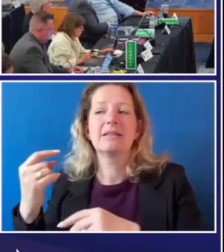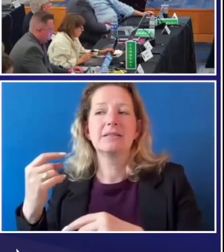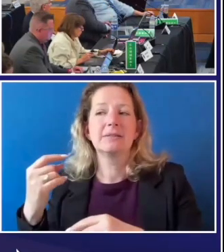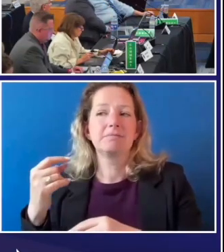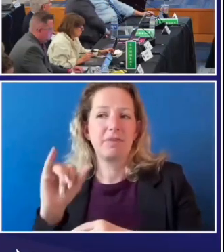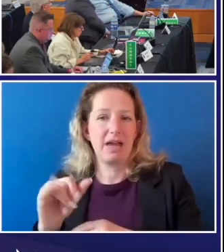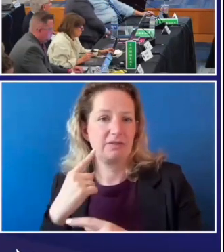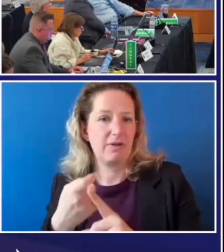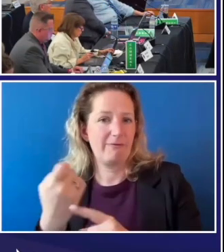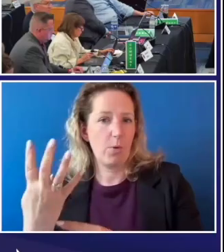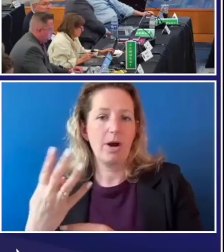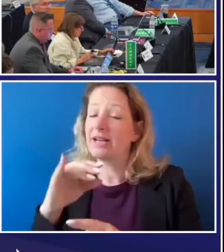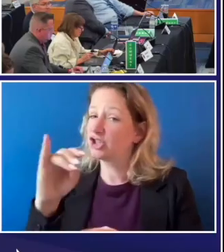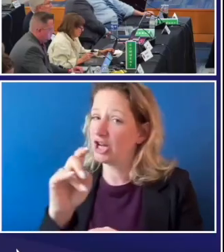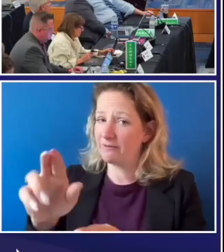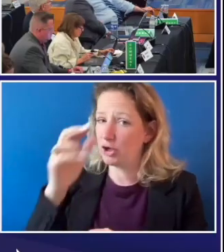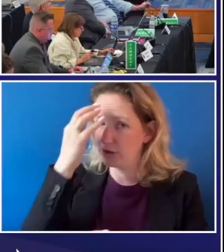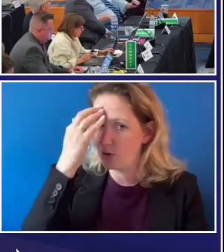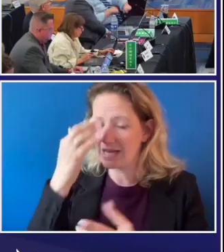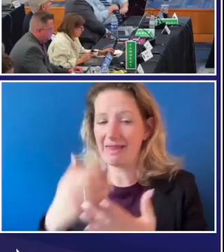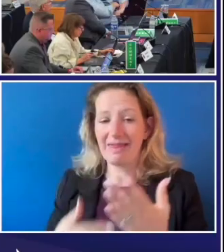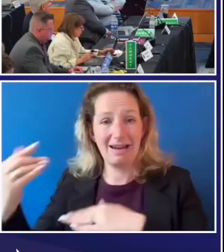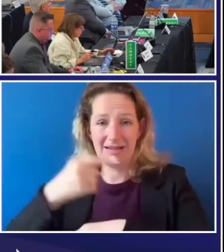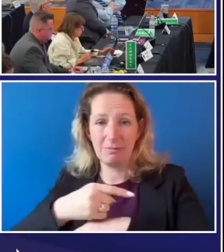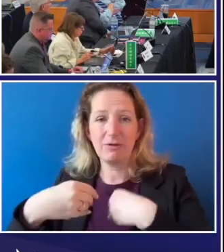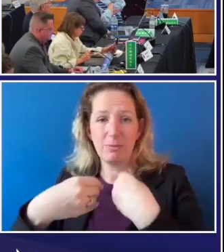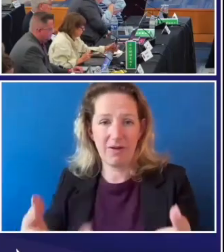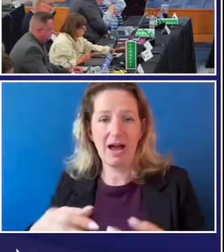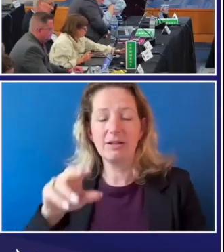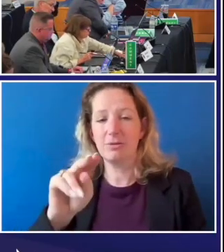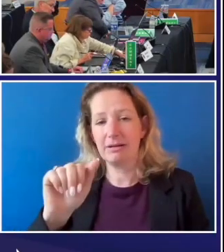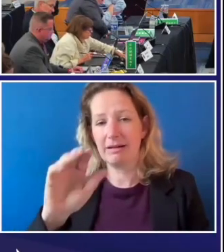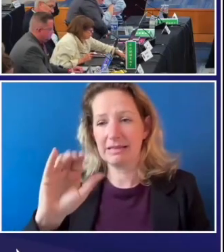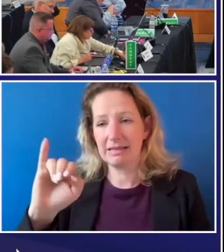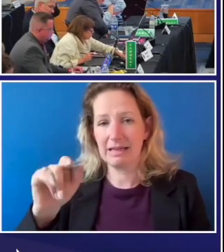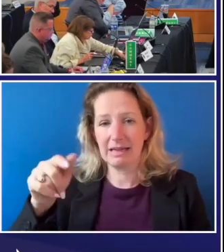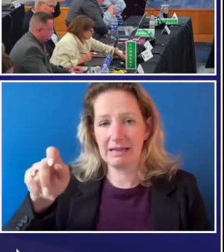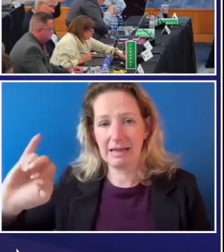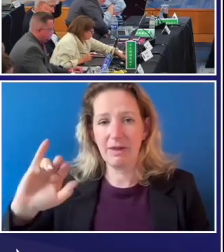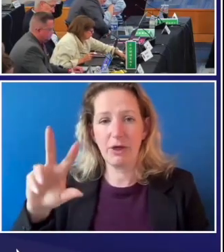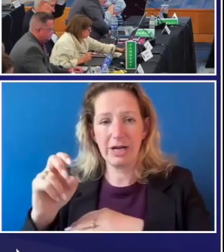as Jennifer knows, at the end, we have to provide it to Nasiki at least 30 days in advance. So these time limits already.